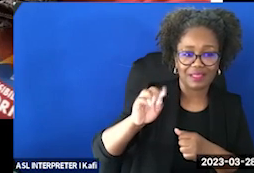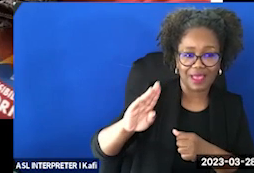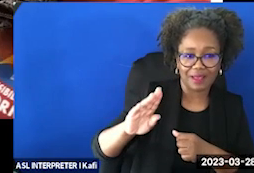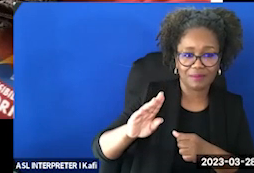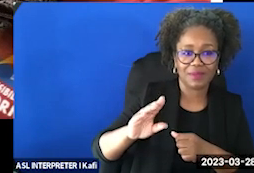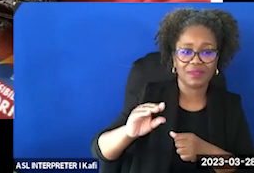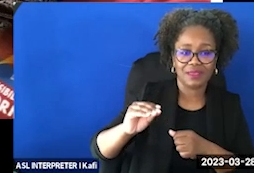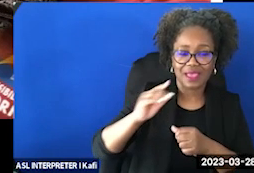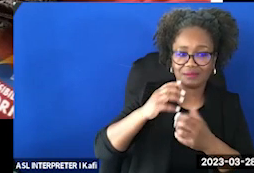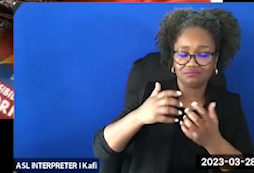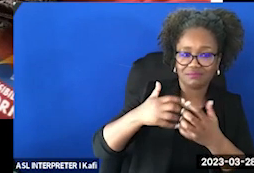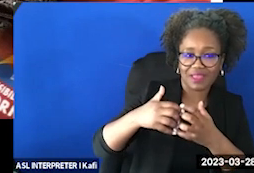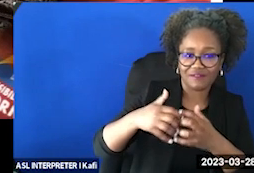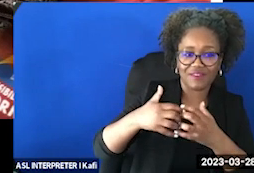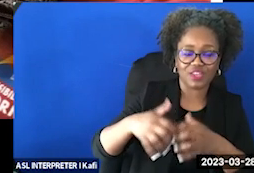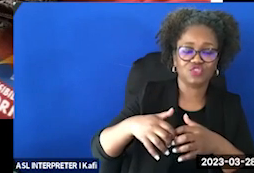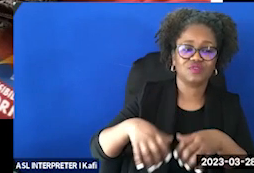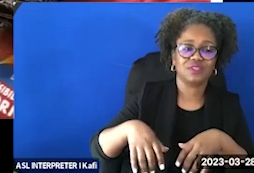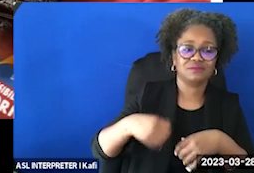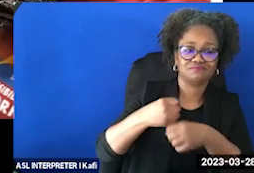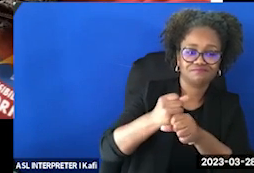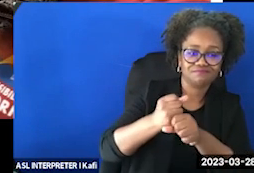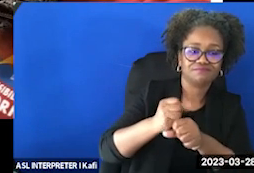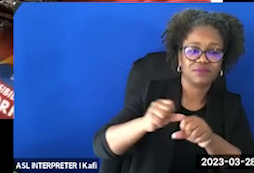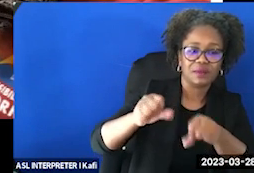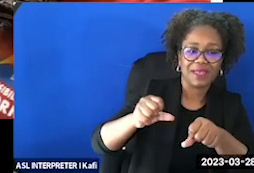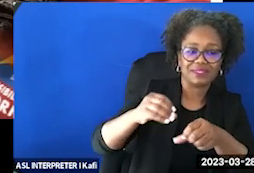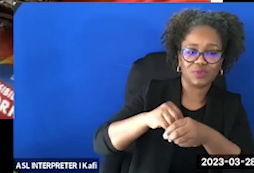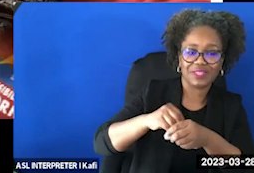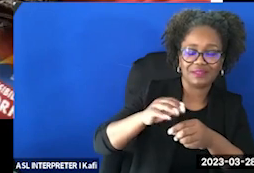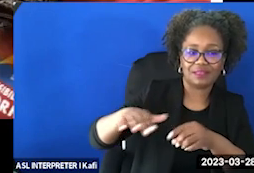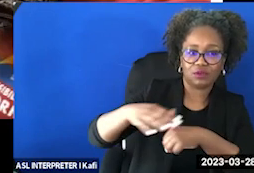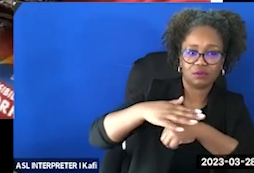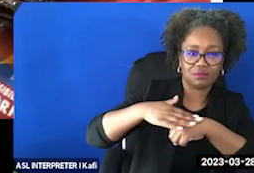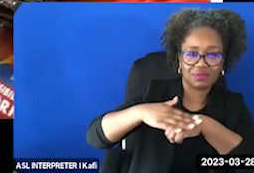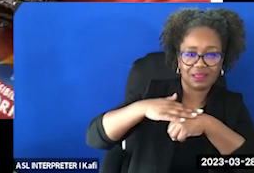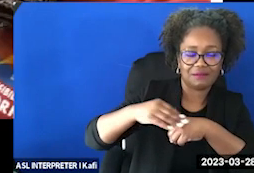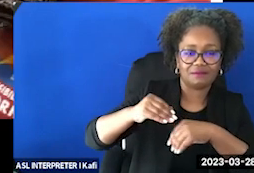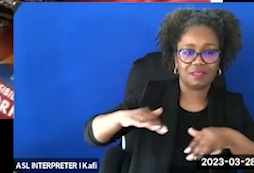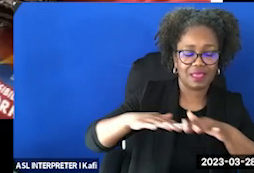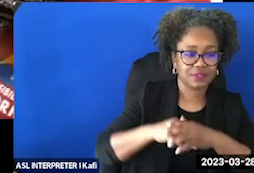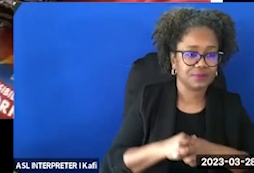Debbie Stine, Science & Technology Policy Academy: So we're. This is a you know, a a battle, a policy debate that is still